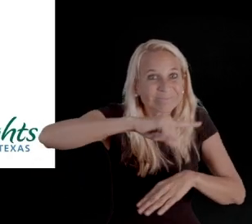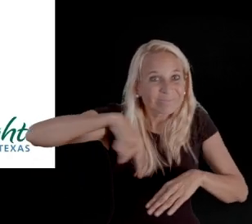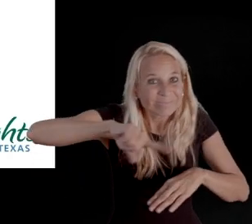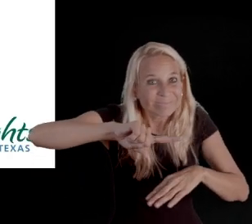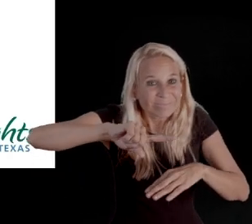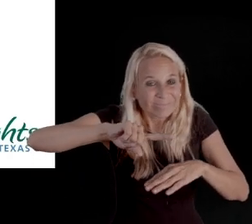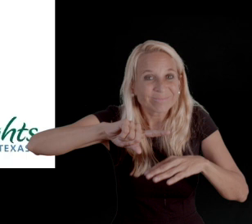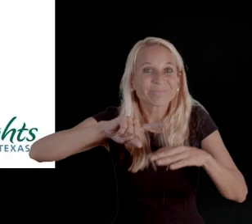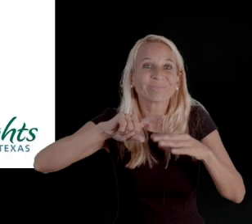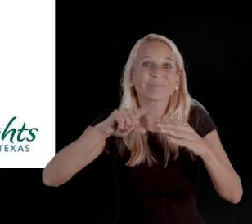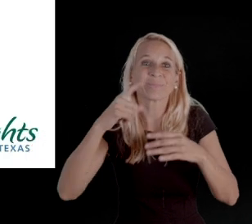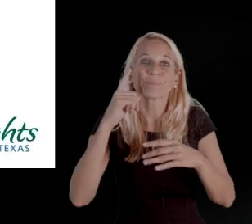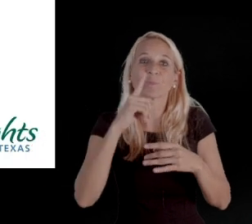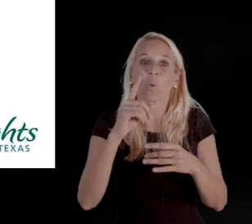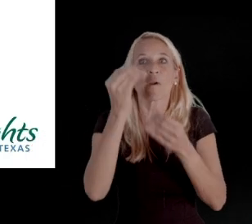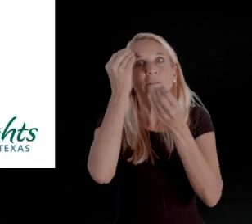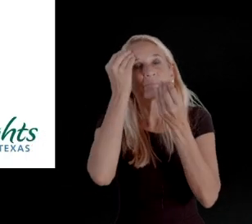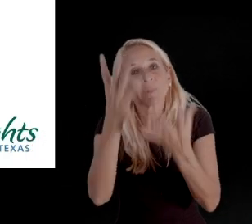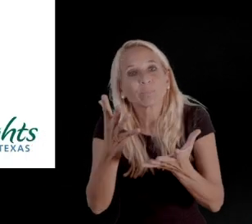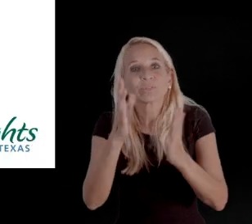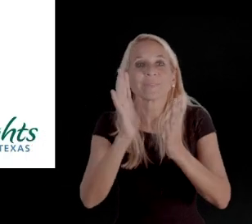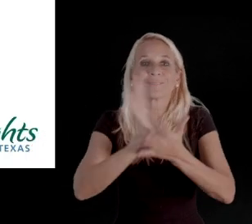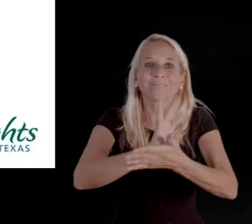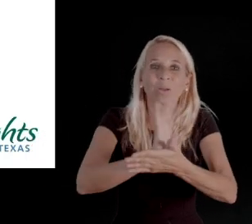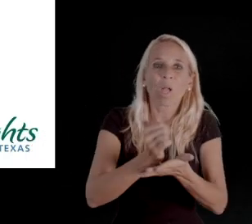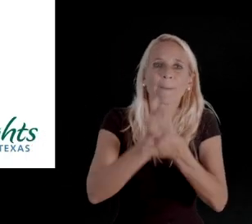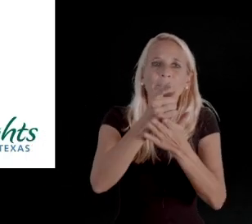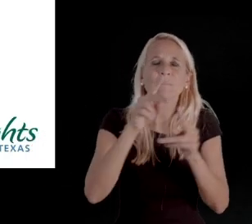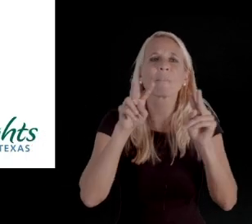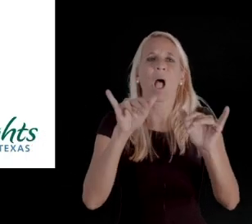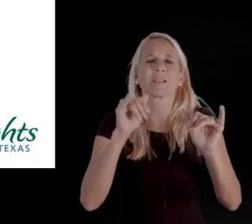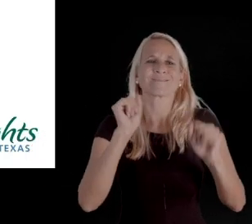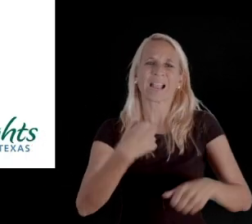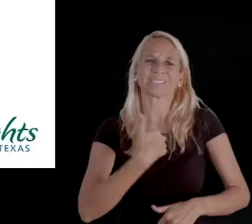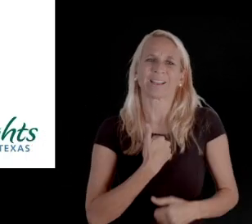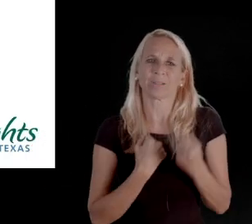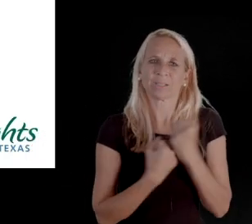creating these informational videos to help you advocate for yourself